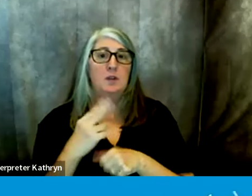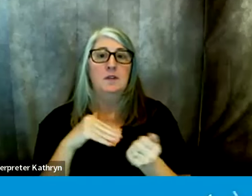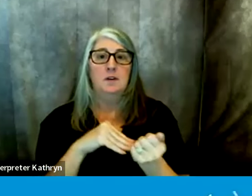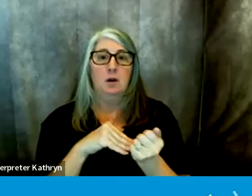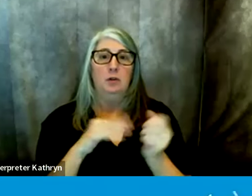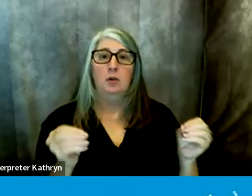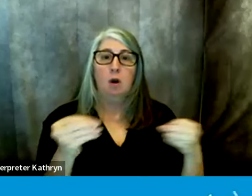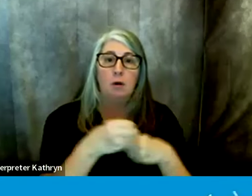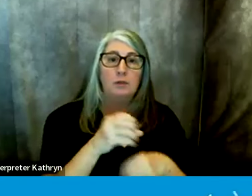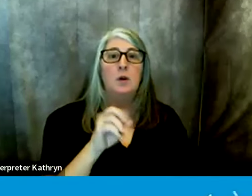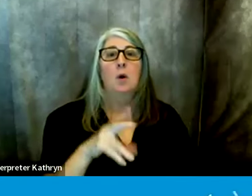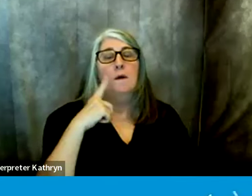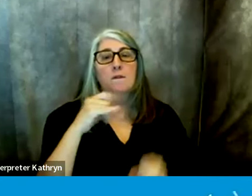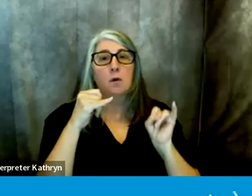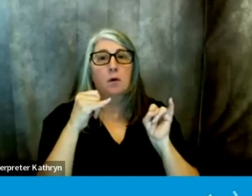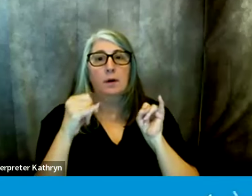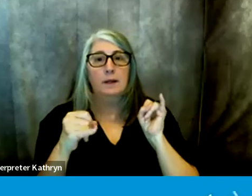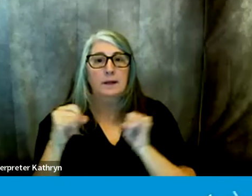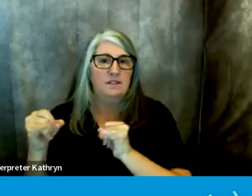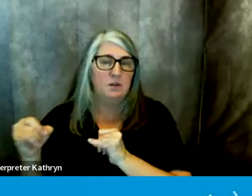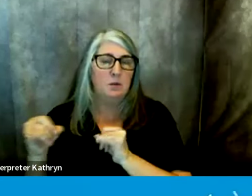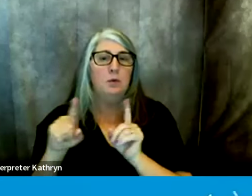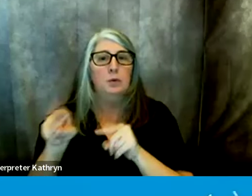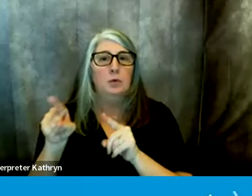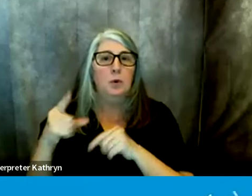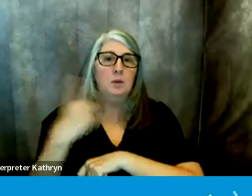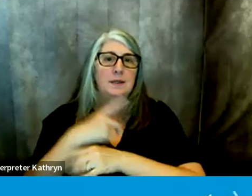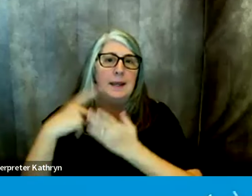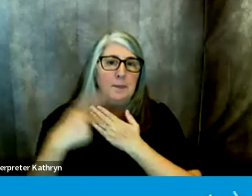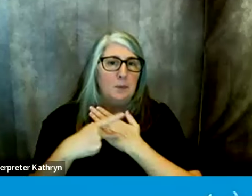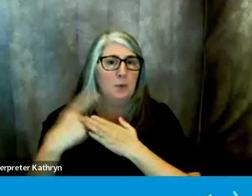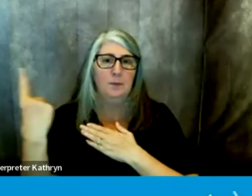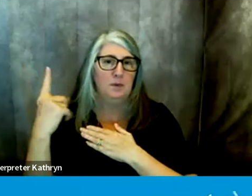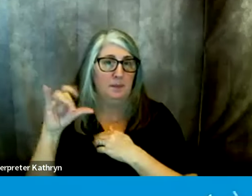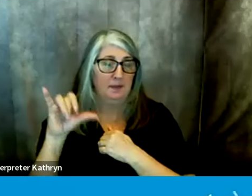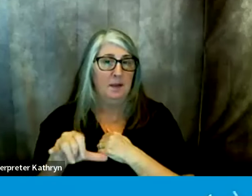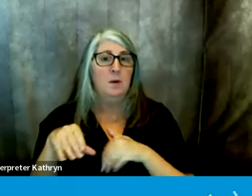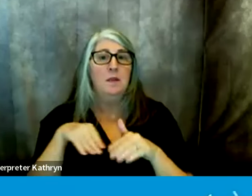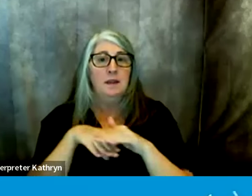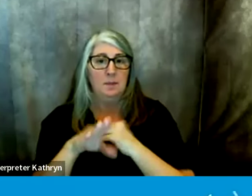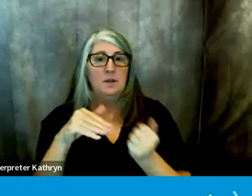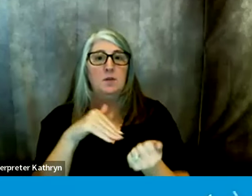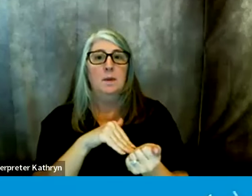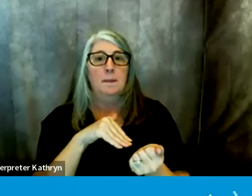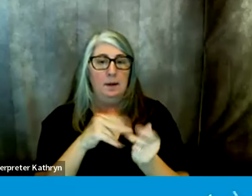or for individuals who are going into a day program or something like that where they come into a medical facility of some form,